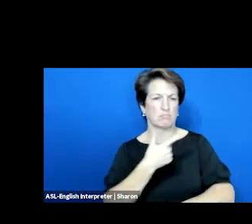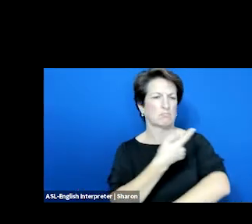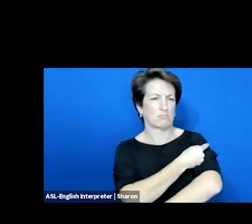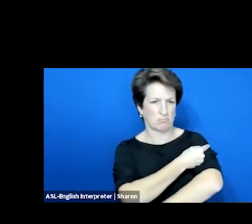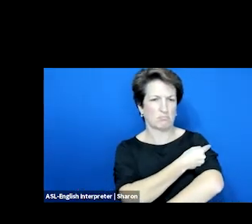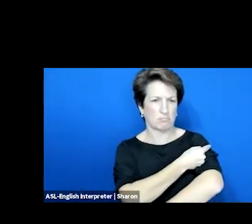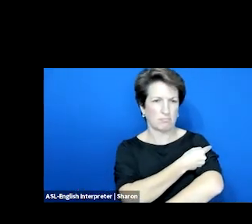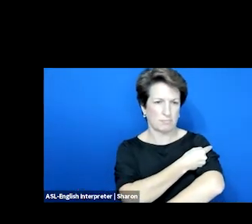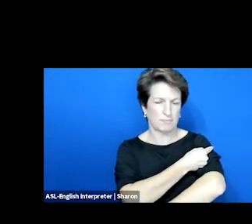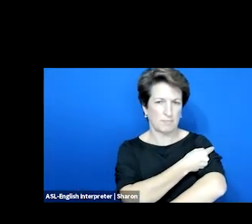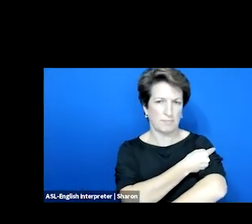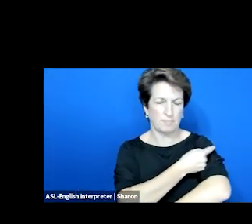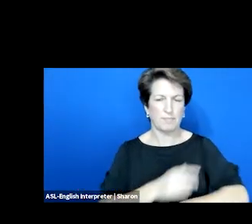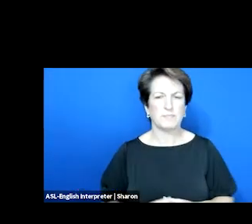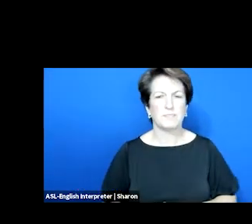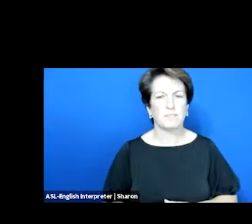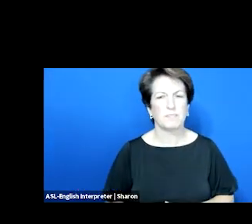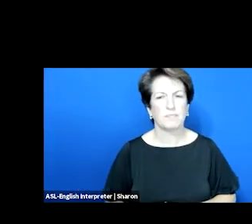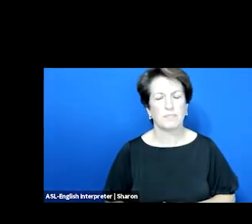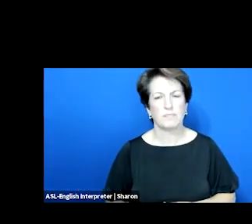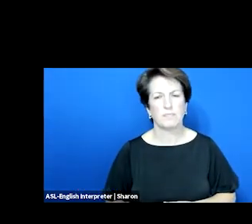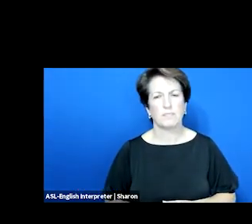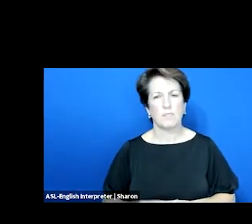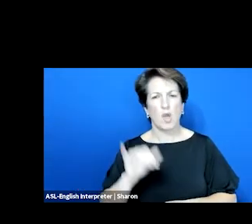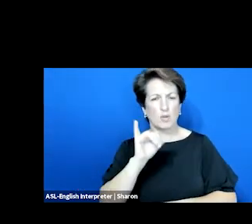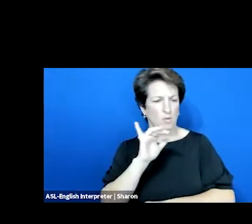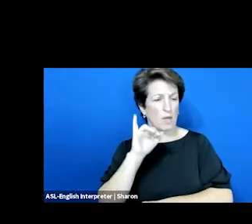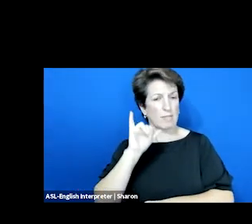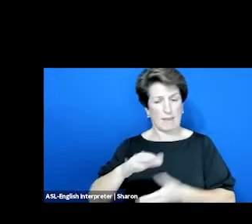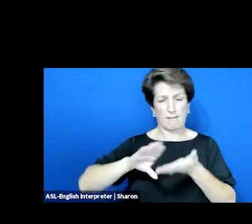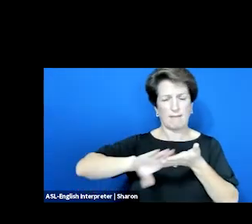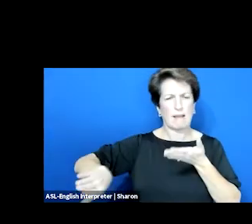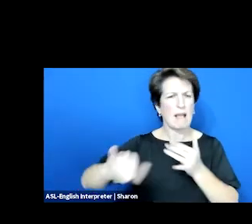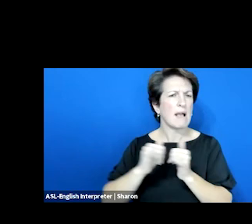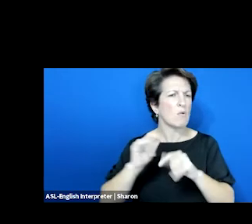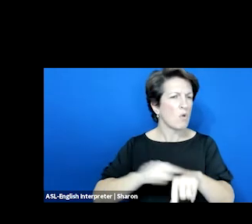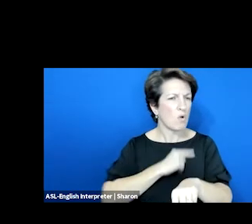the name and contact info of the